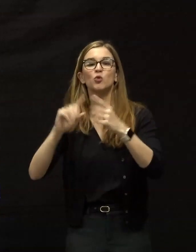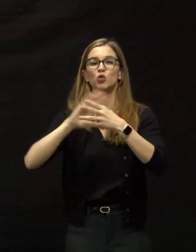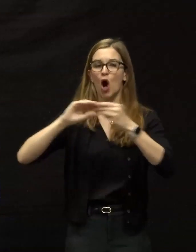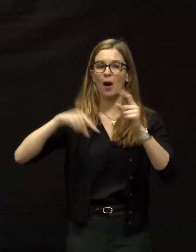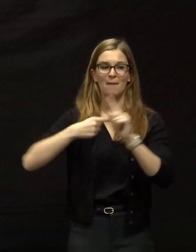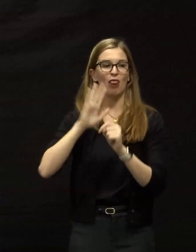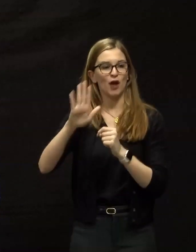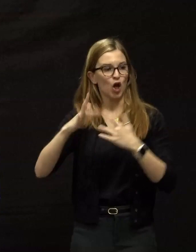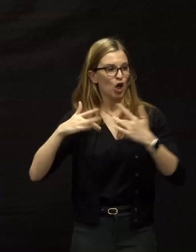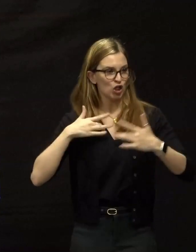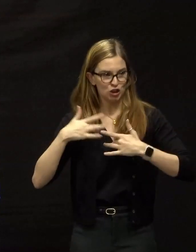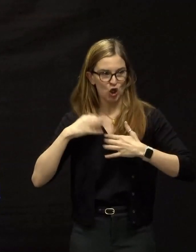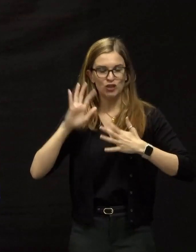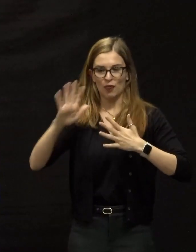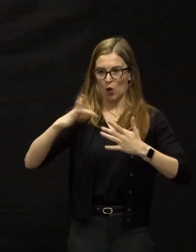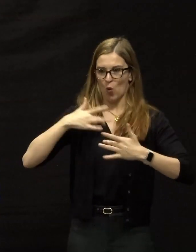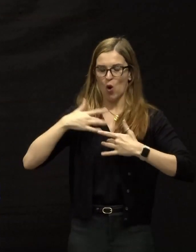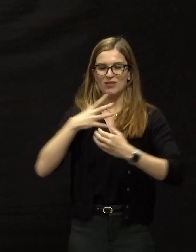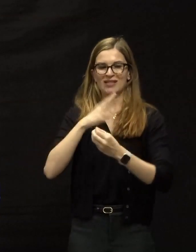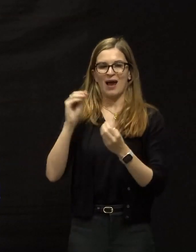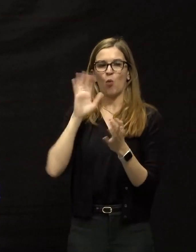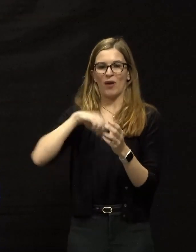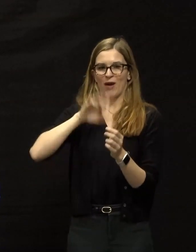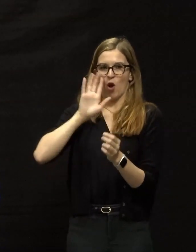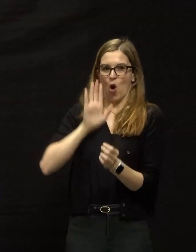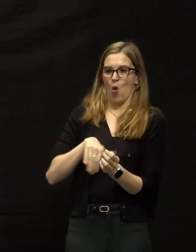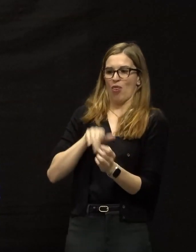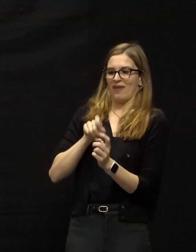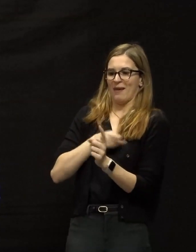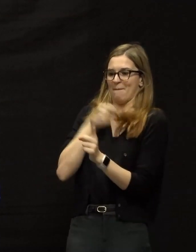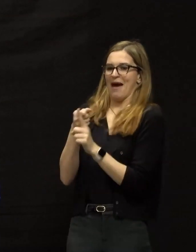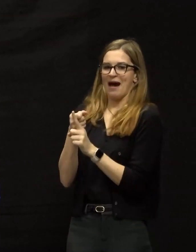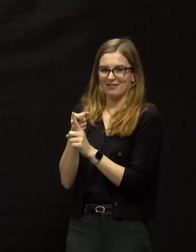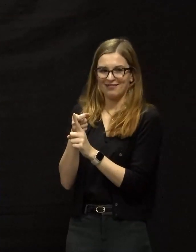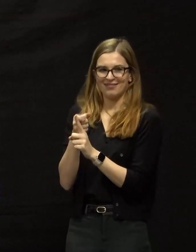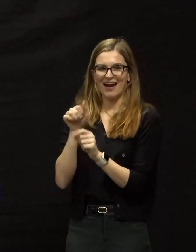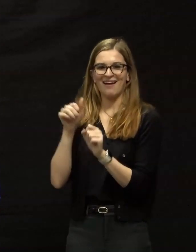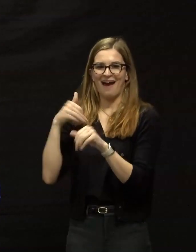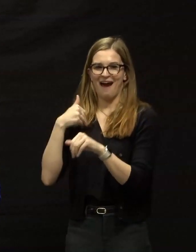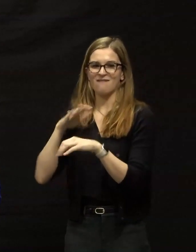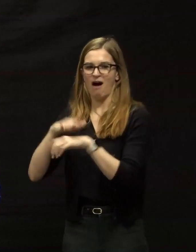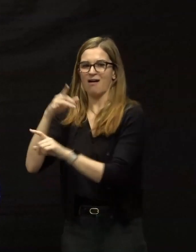we want the parents to be able to talk about their concerns freely. And we know that the child being there